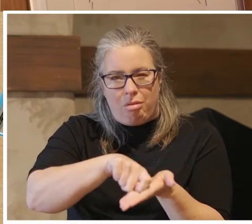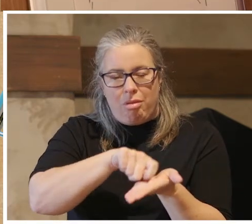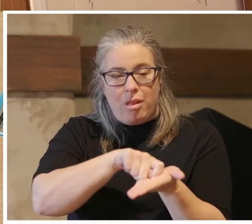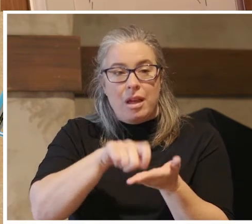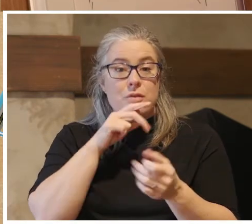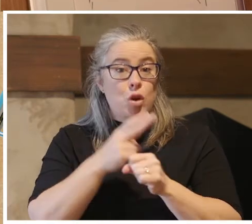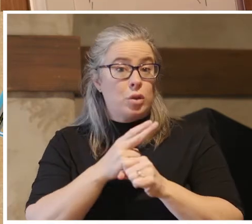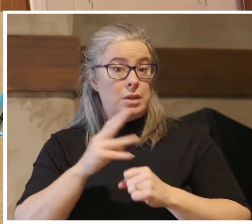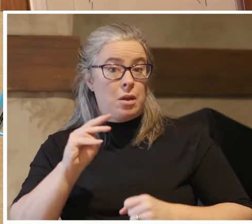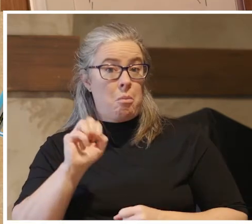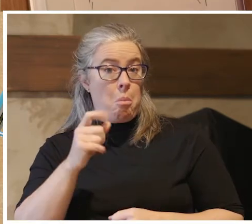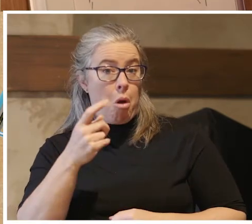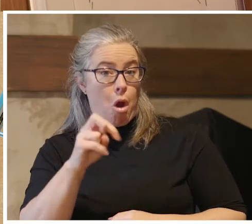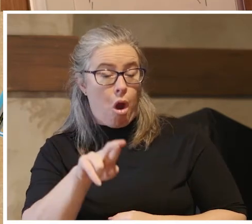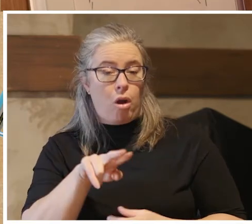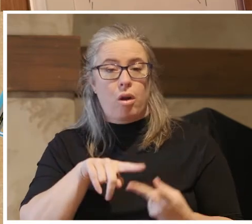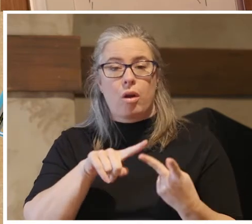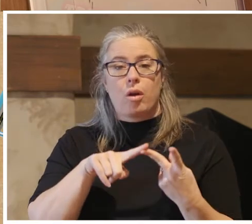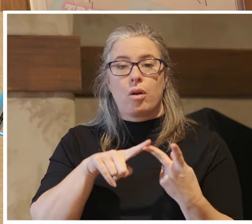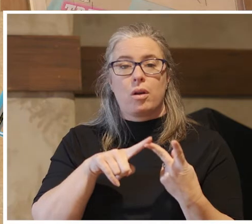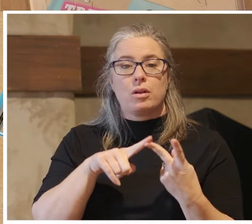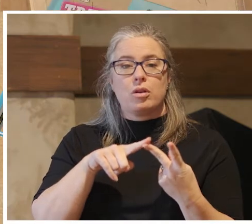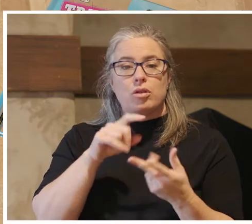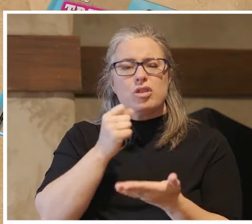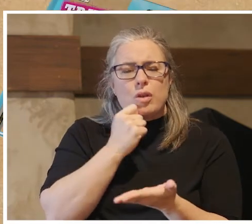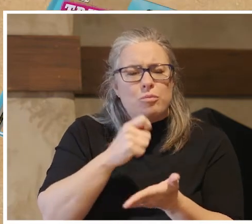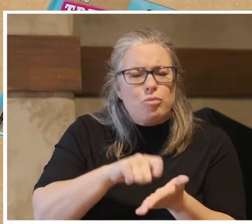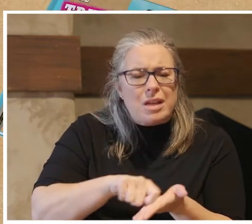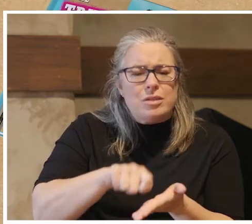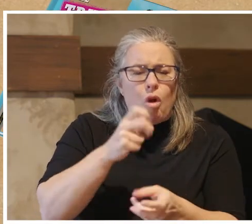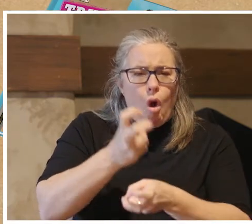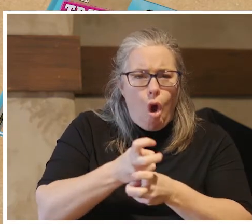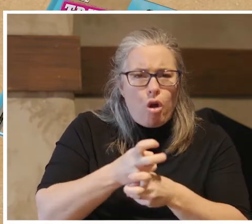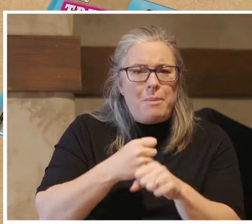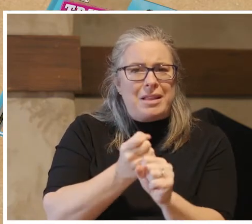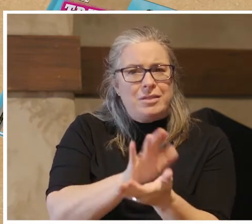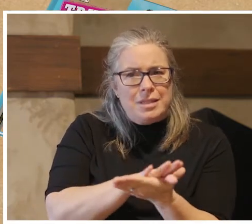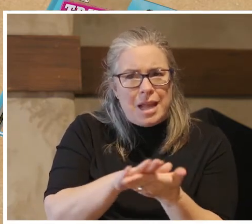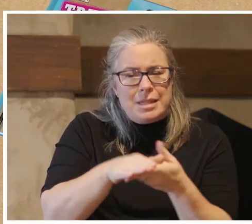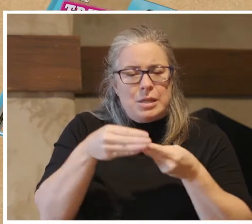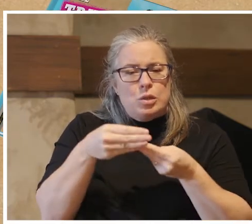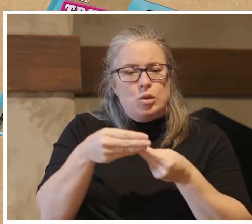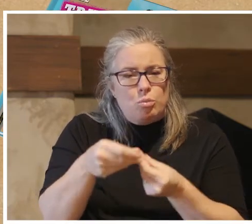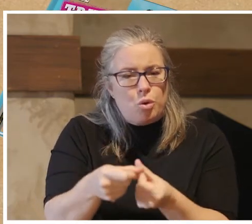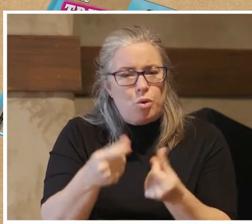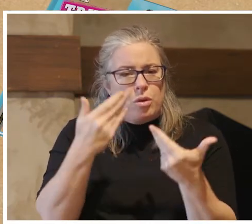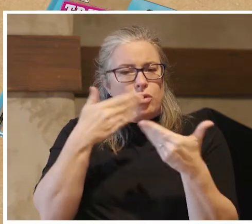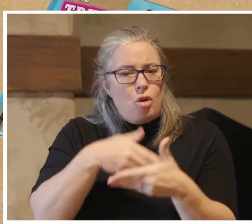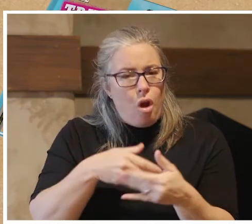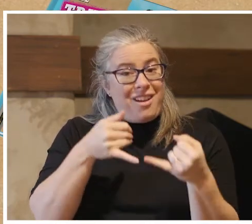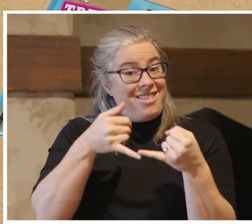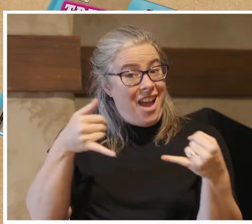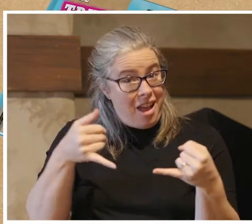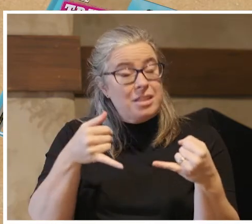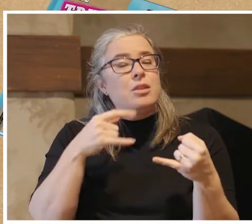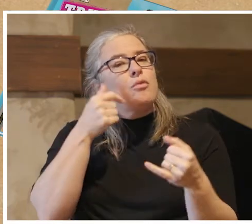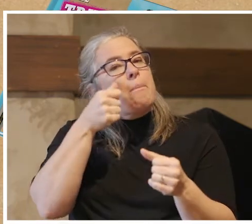And if you're using a marker or a pencil or a crayon, you can press harder to make those nice, smooth, dark lines.